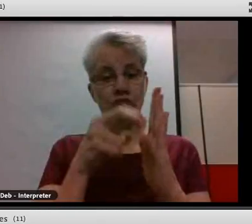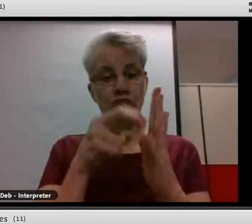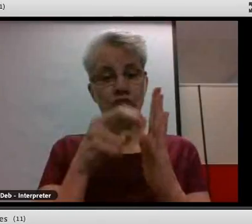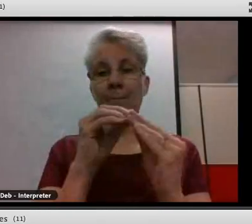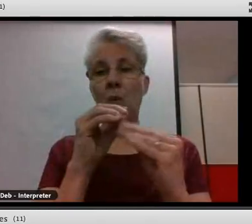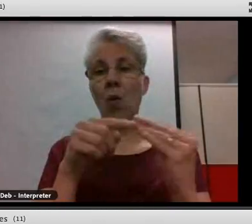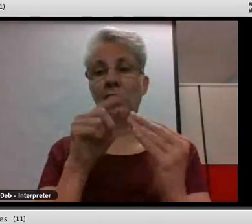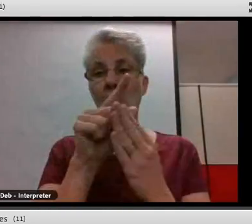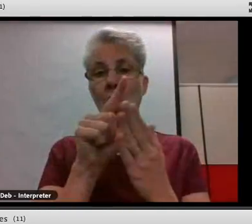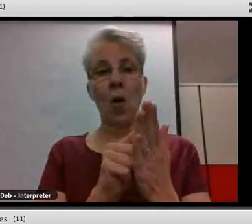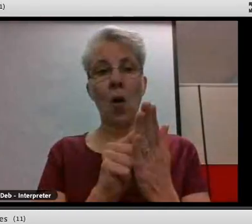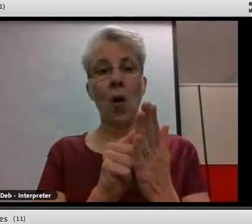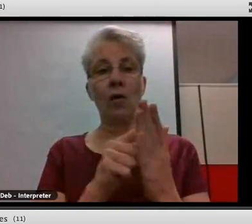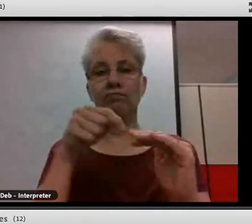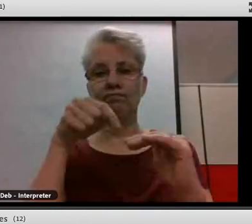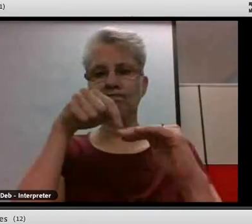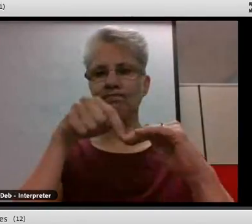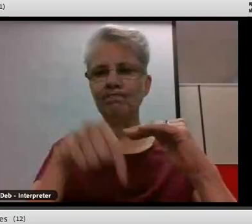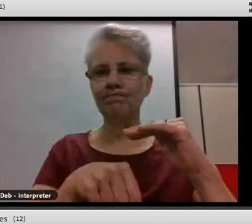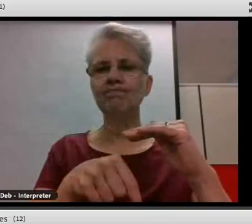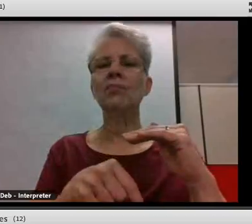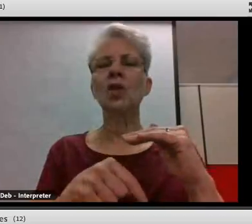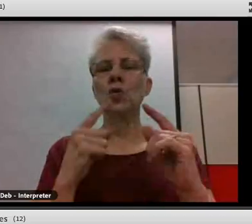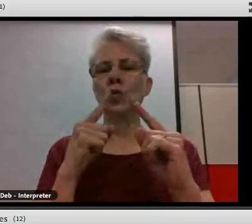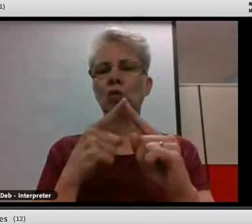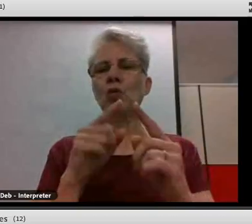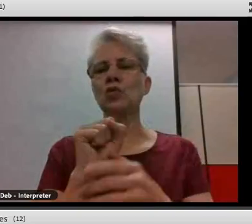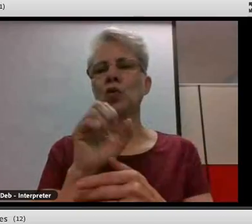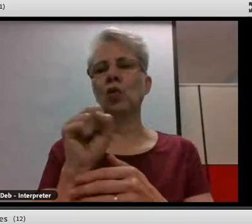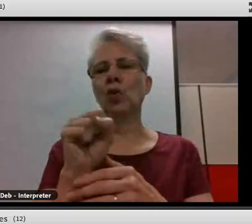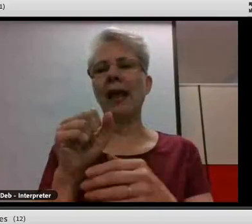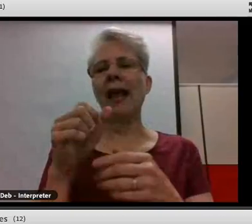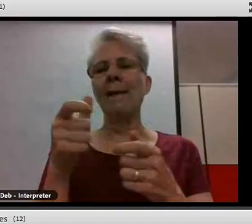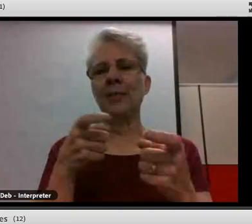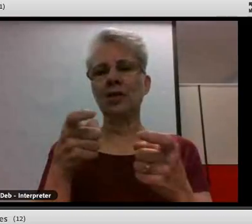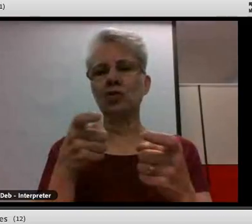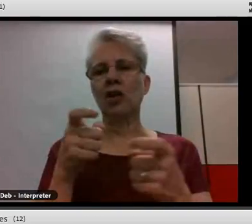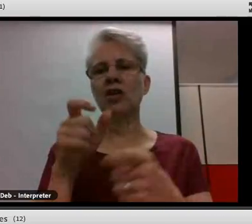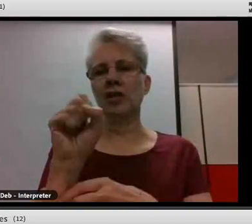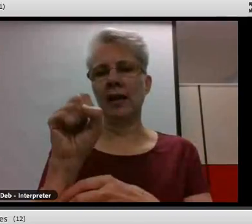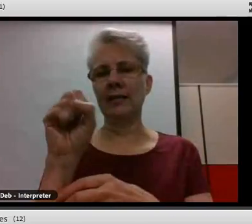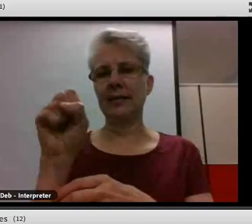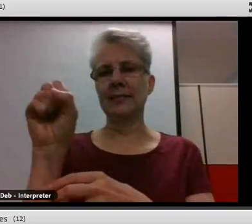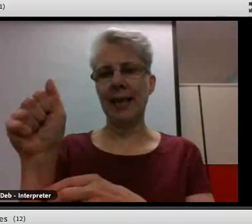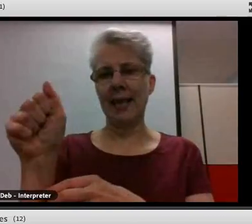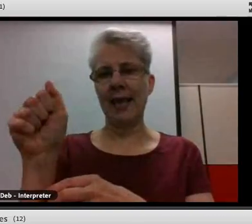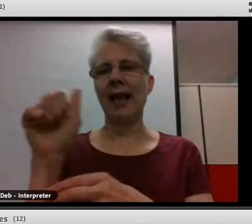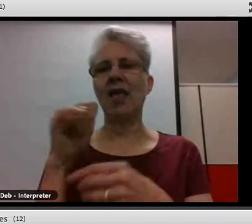this considers things like walking, talking, hearing, seeing, breathing, learning,